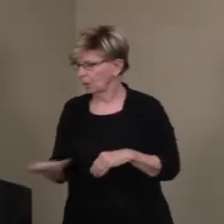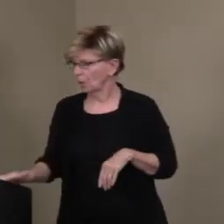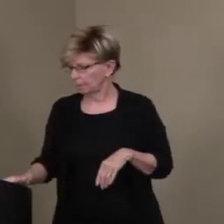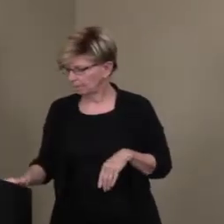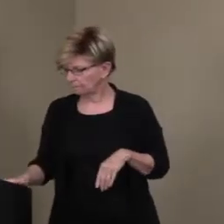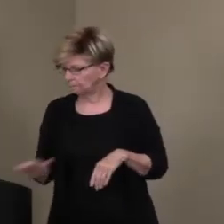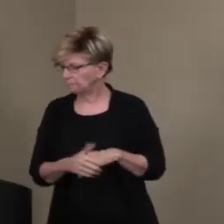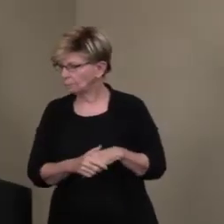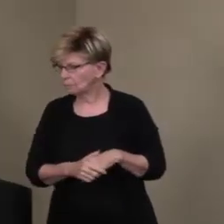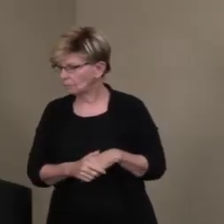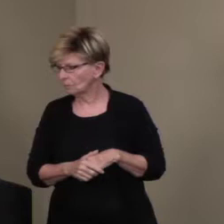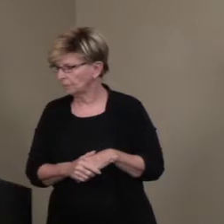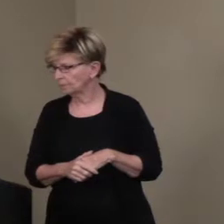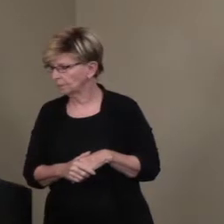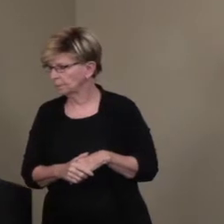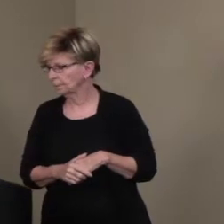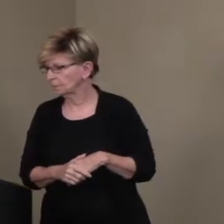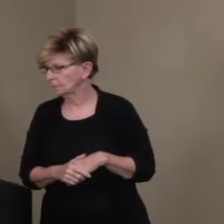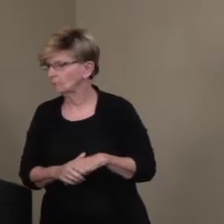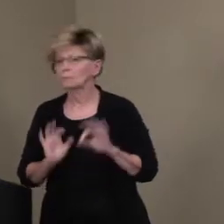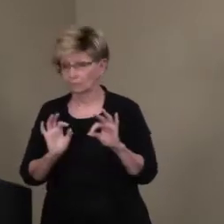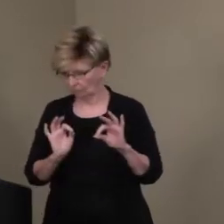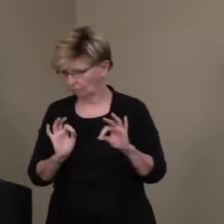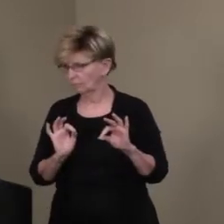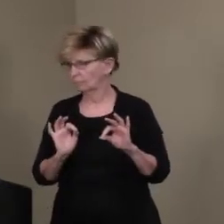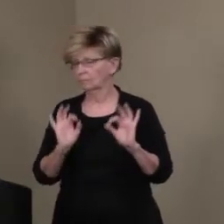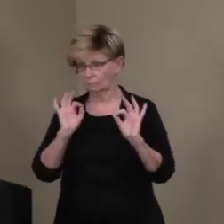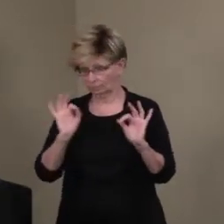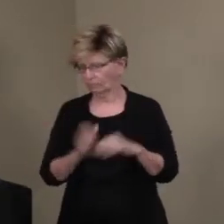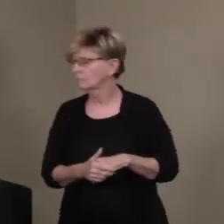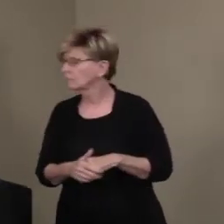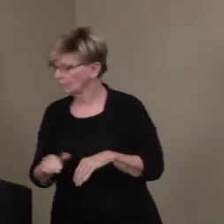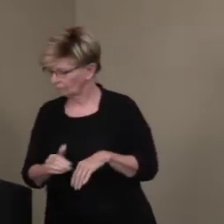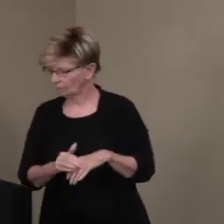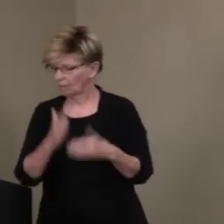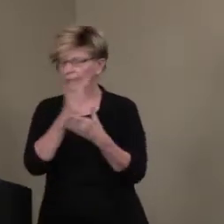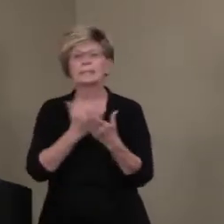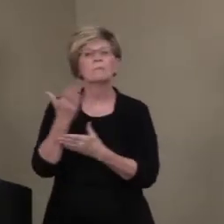in our slide to do whatever is necessary to make the student successful in the situation